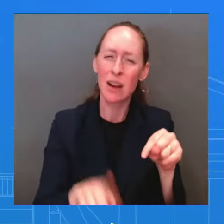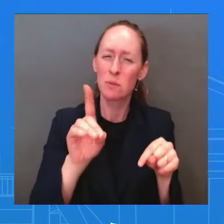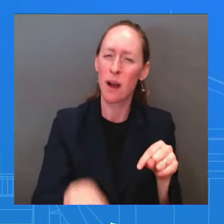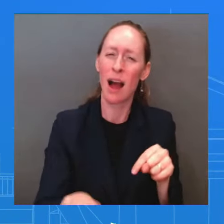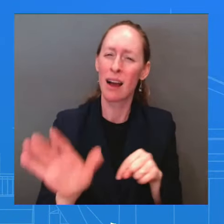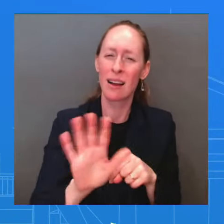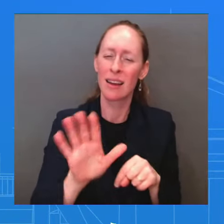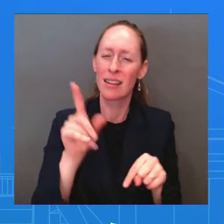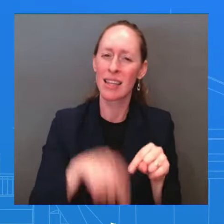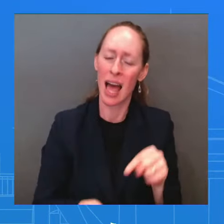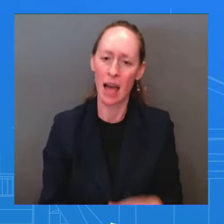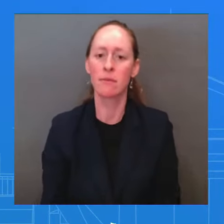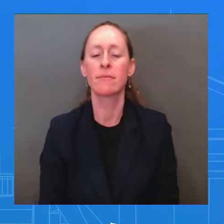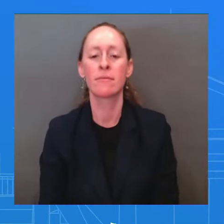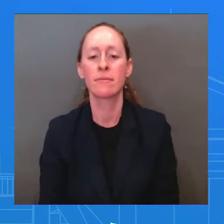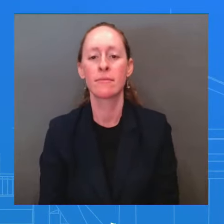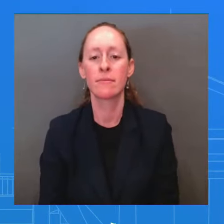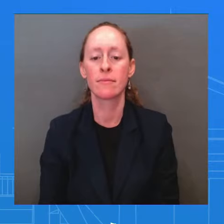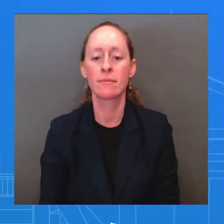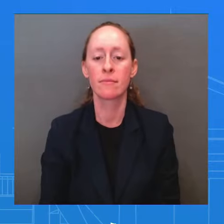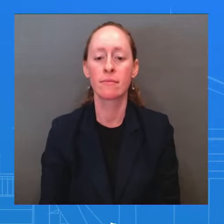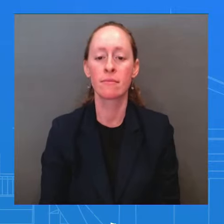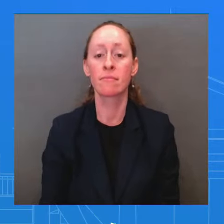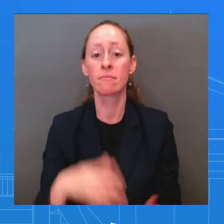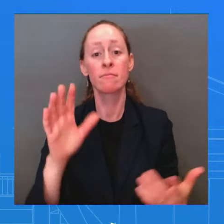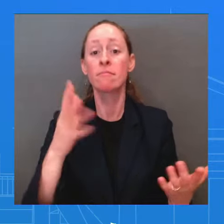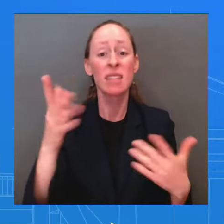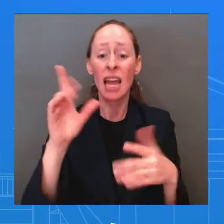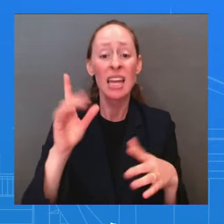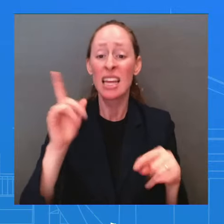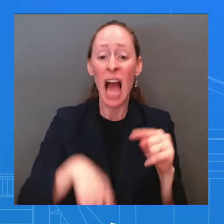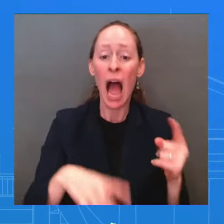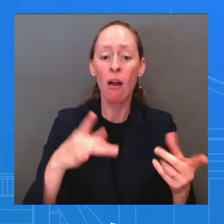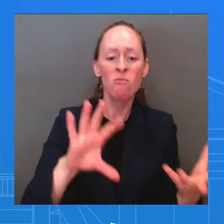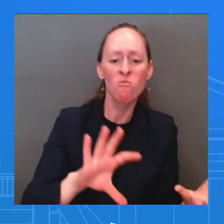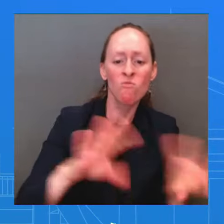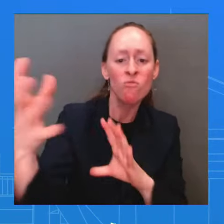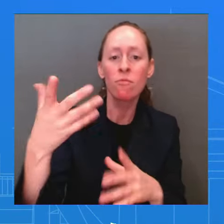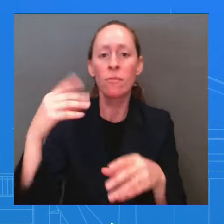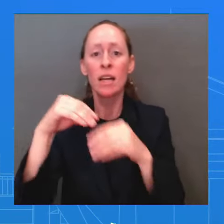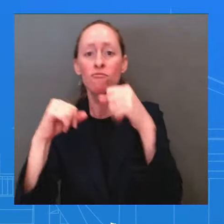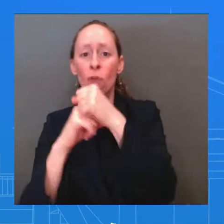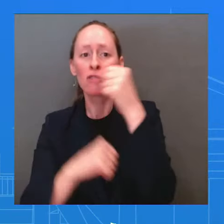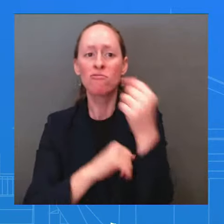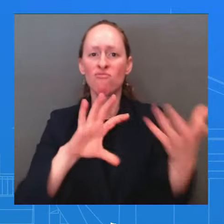and try to destroy grain or energy capabilities that are sustaining human life and the economy of Ukraine.